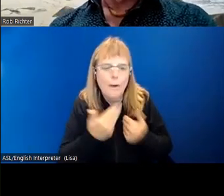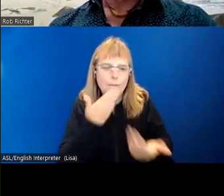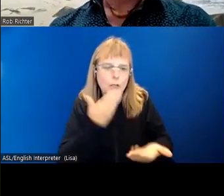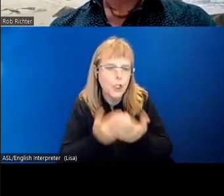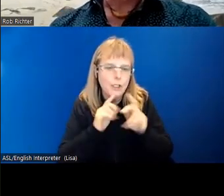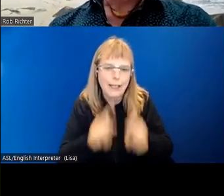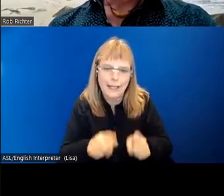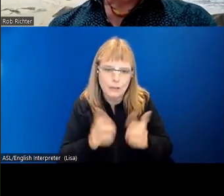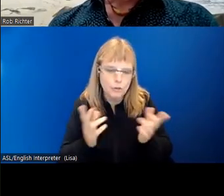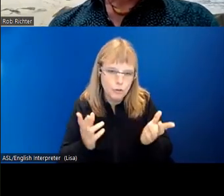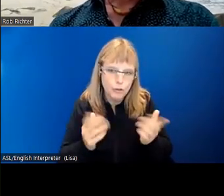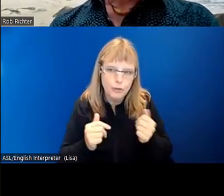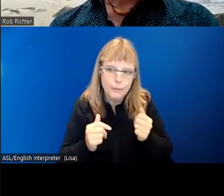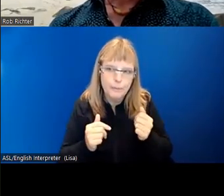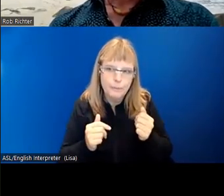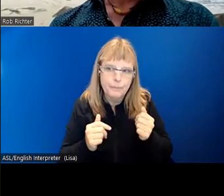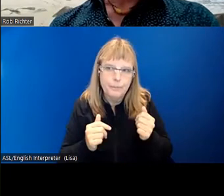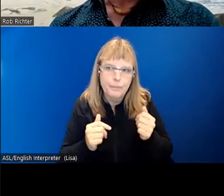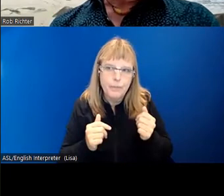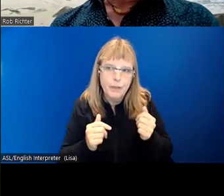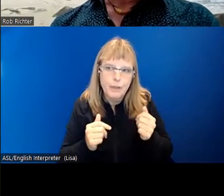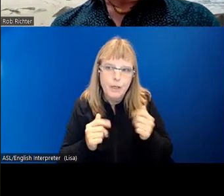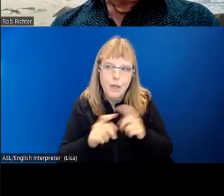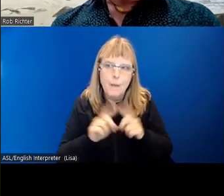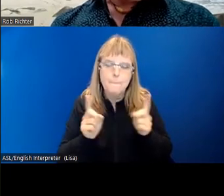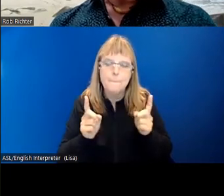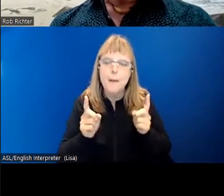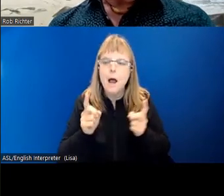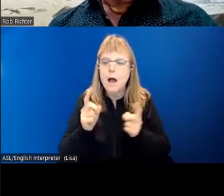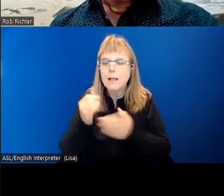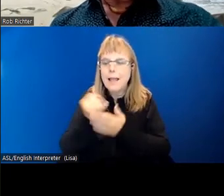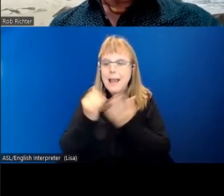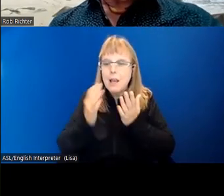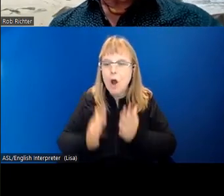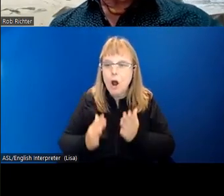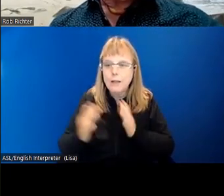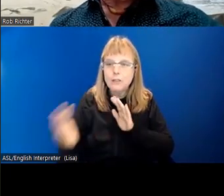but there was an artist that reached out to me via email.